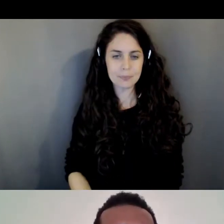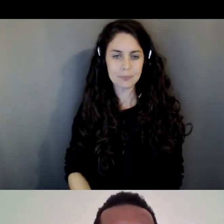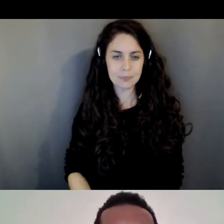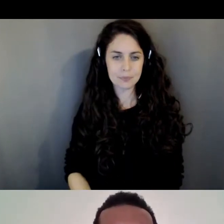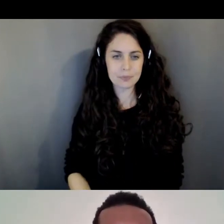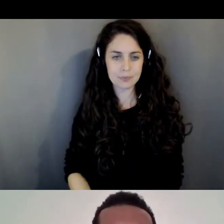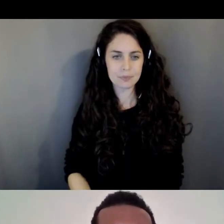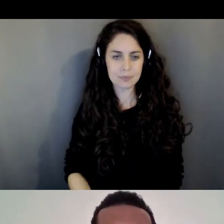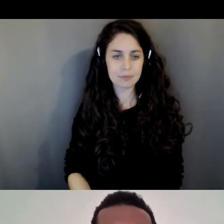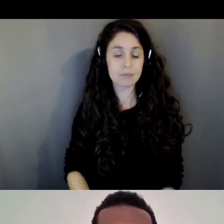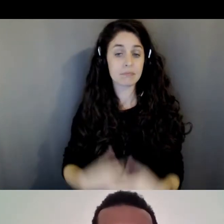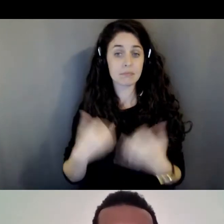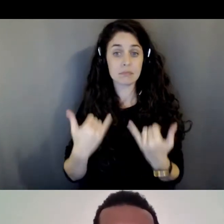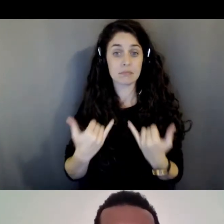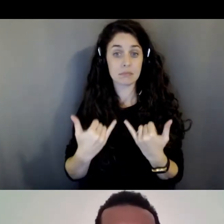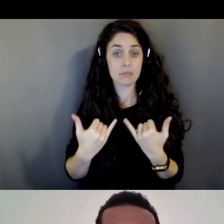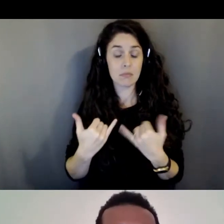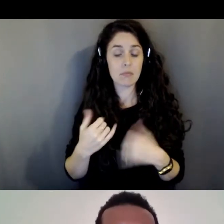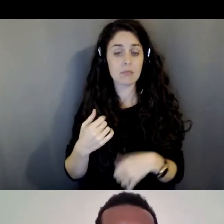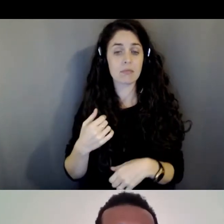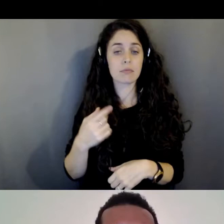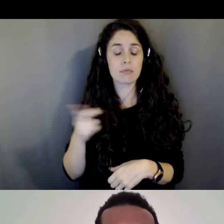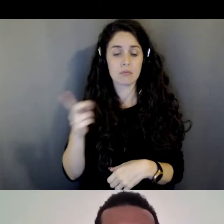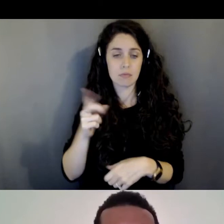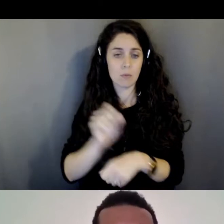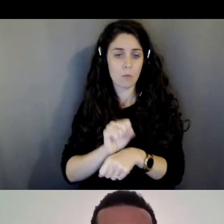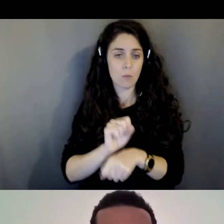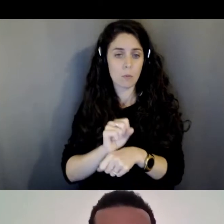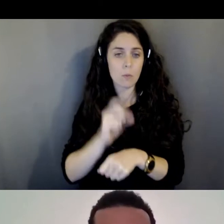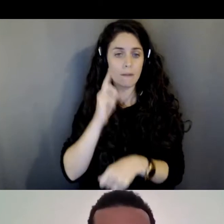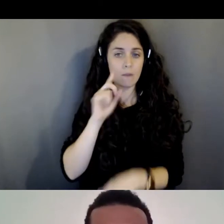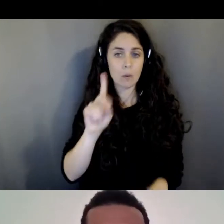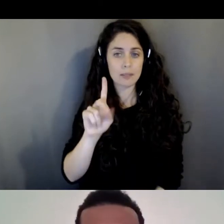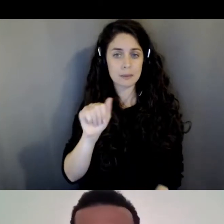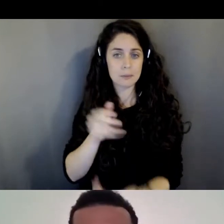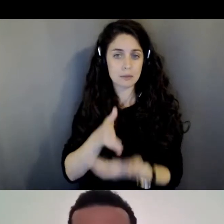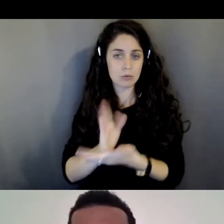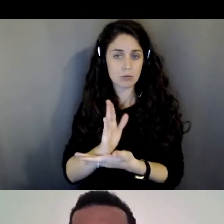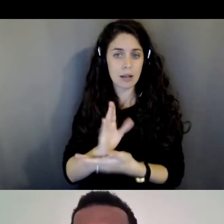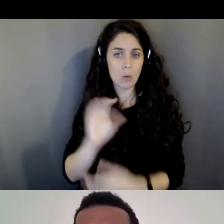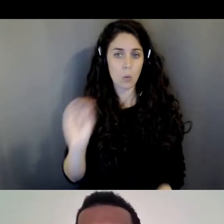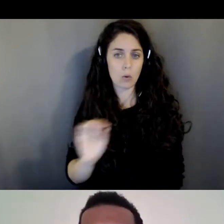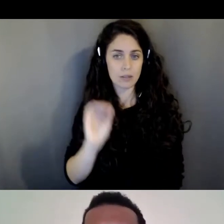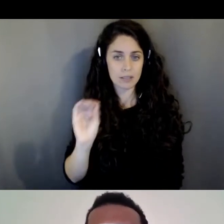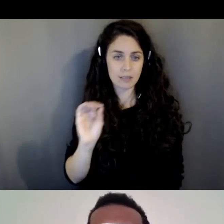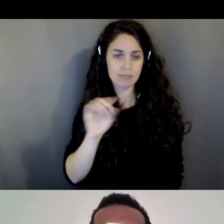Currently I work for the Disability Rights Oregon, as Ashley has rightly mentioned,